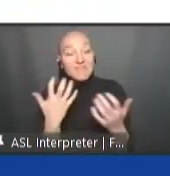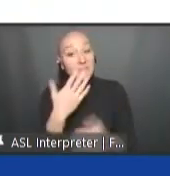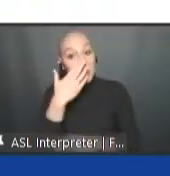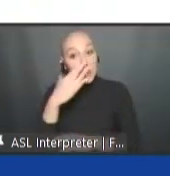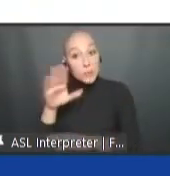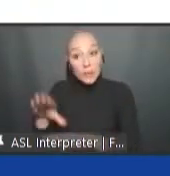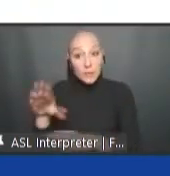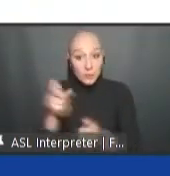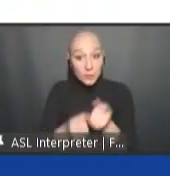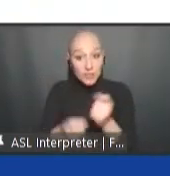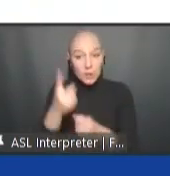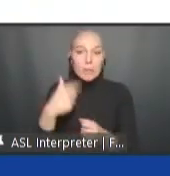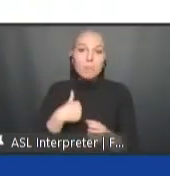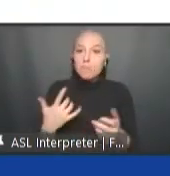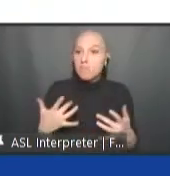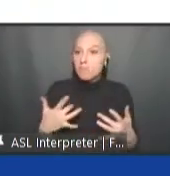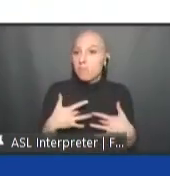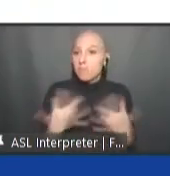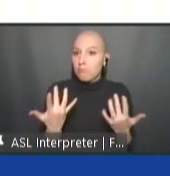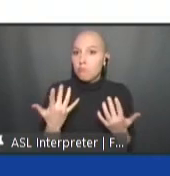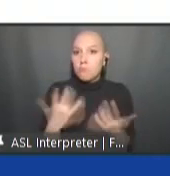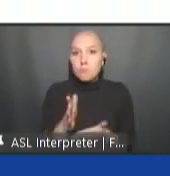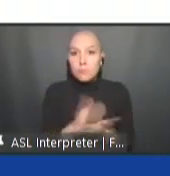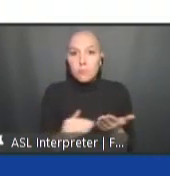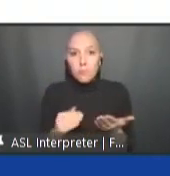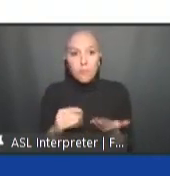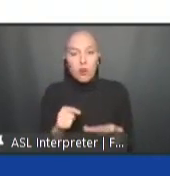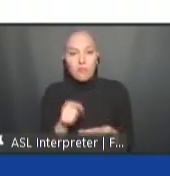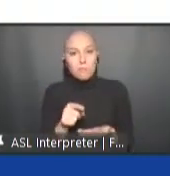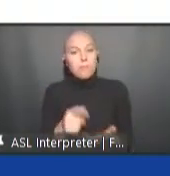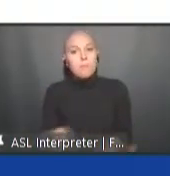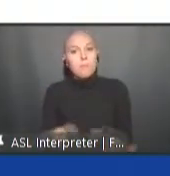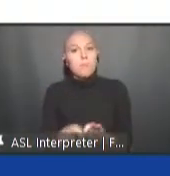Glad to be part of this important discussion today. Let me start